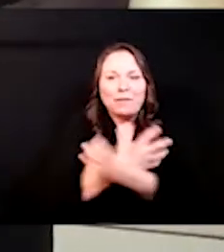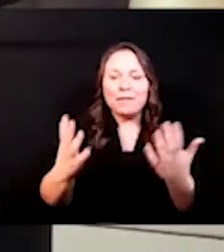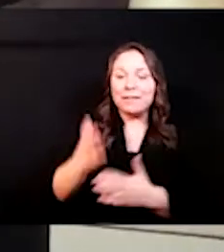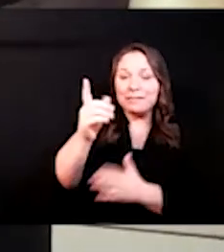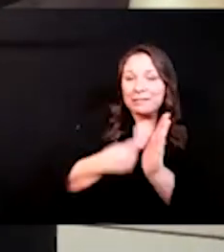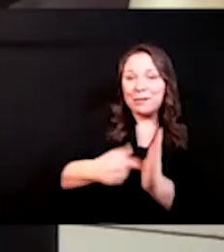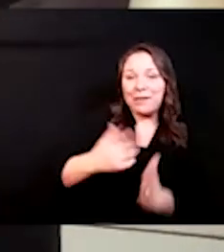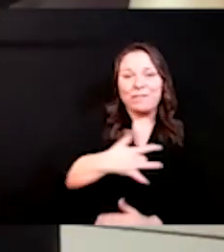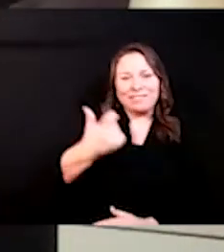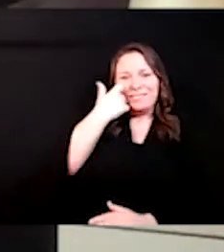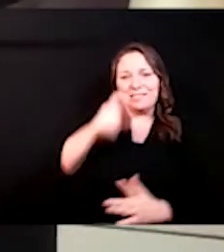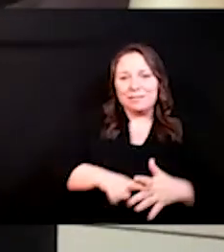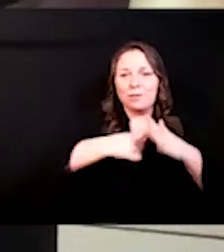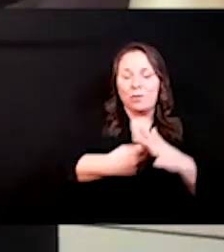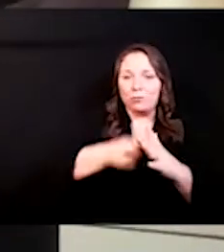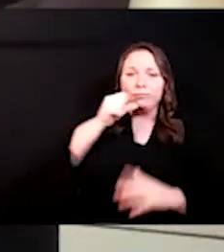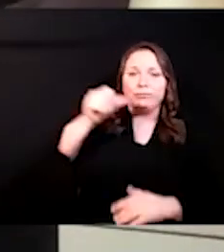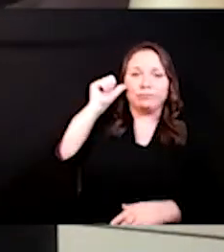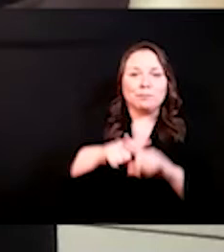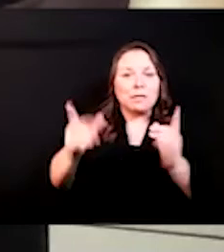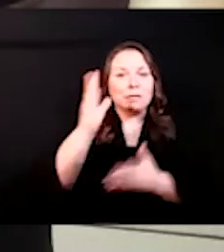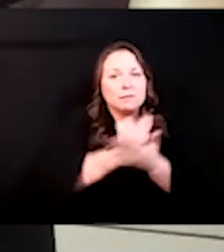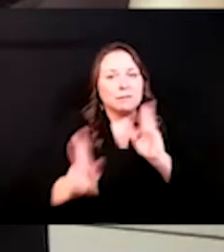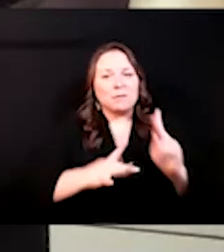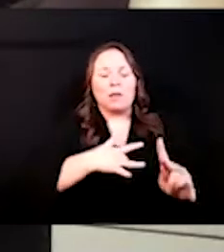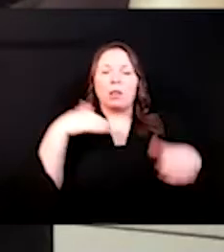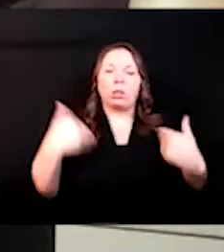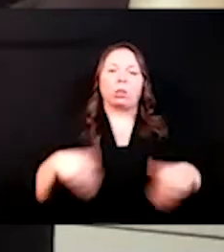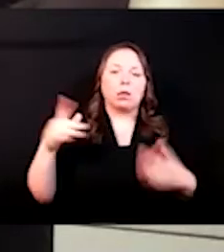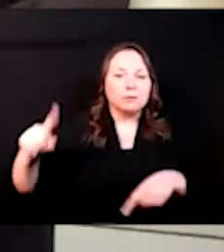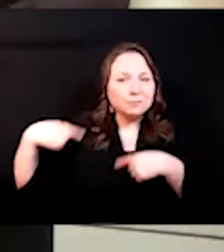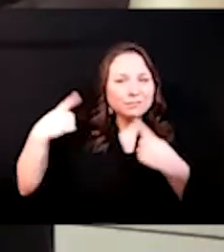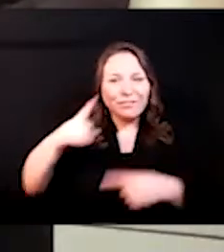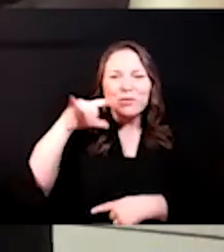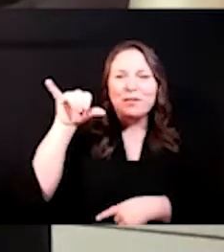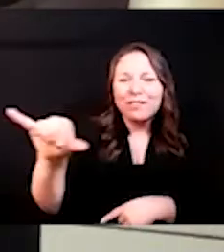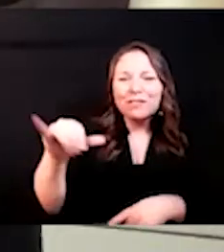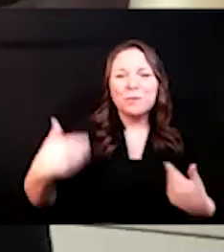BIT OF A BLUR. SOME DAYS, IT FEELS LIKE THE PANDEMIC JUST STARTED AND FOR OTHERS, THIS SEEMS LIKE IT HAS BEEN GOING